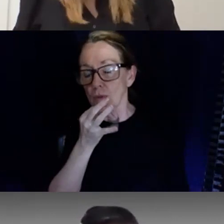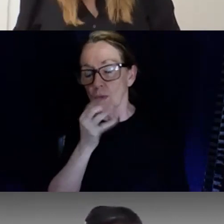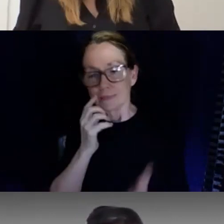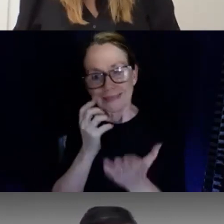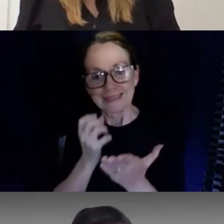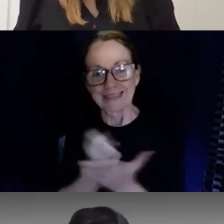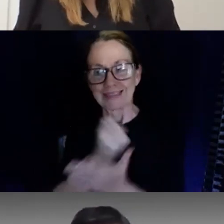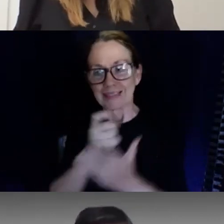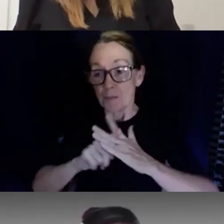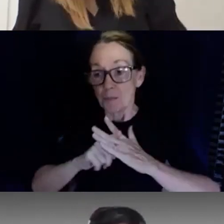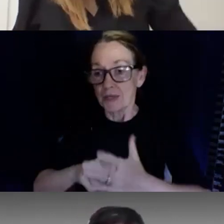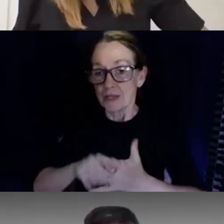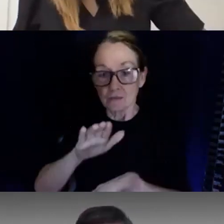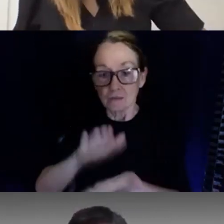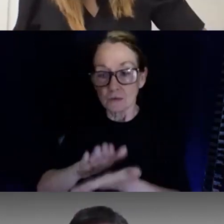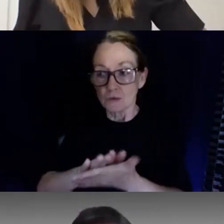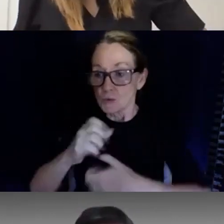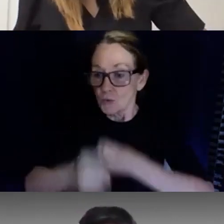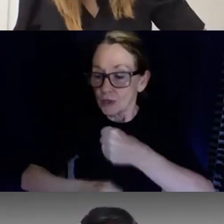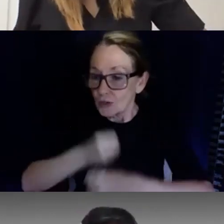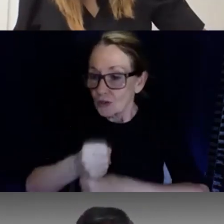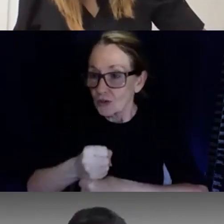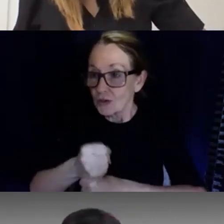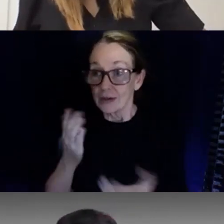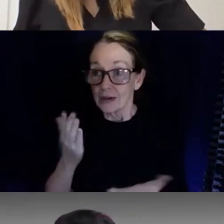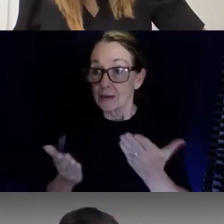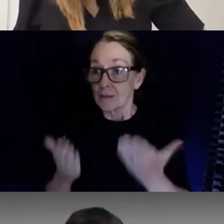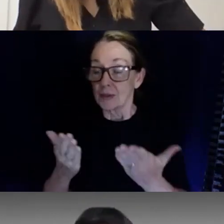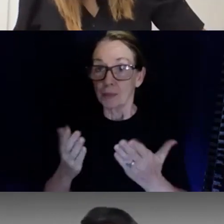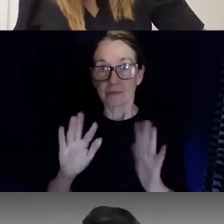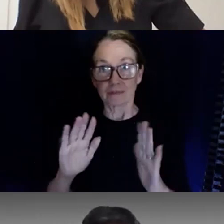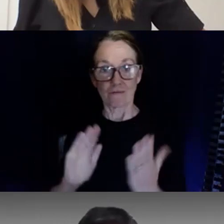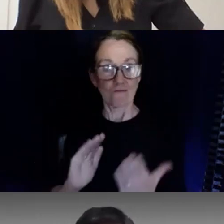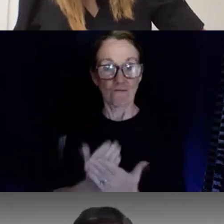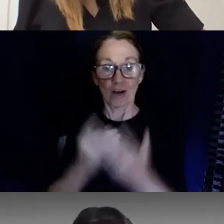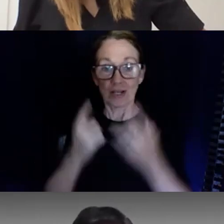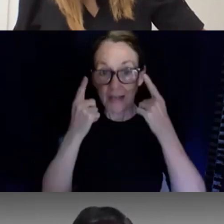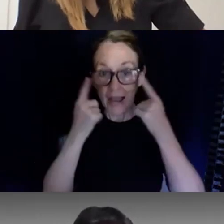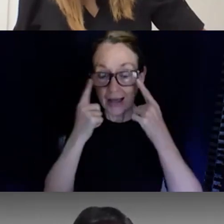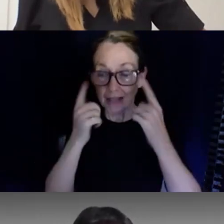WE'RE HOPING TO GET THIS OUT SOON.